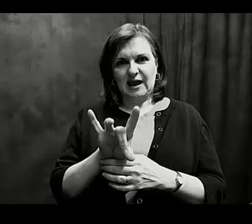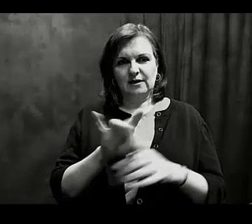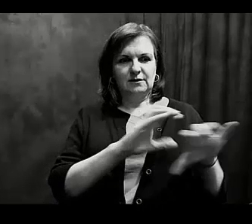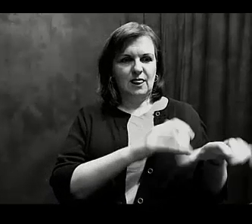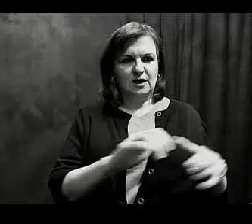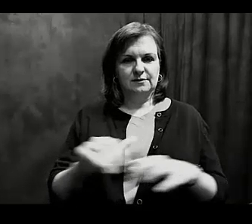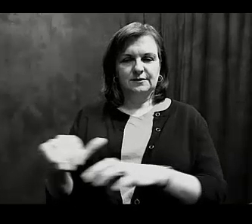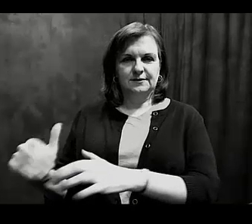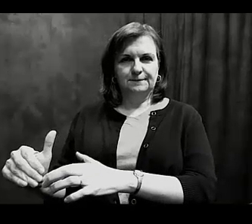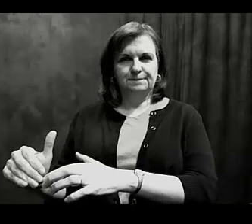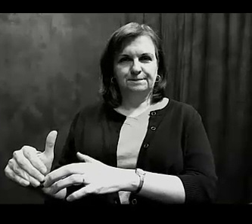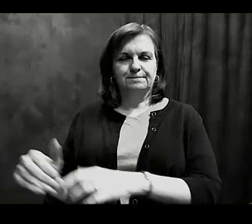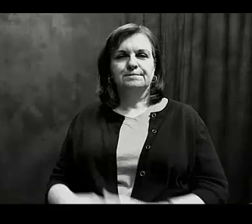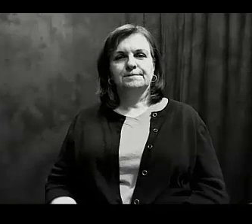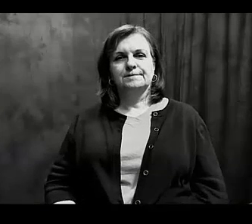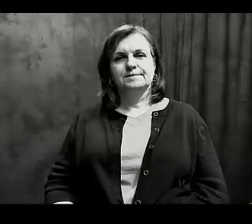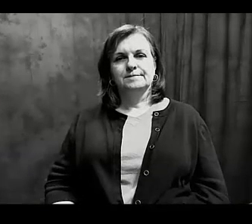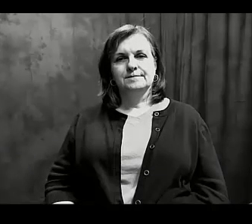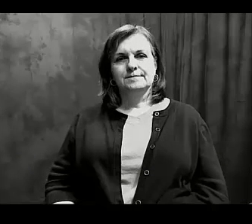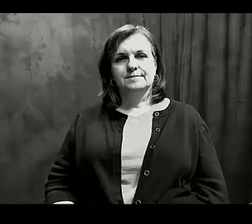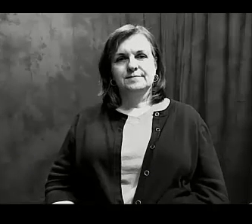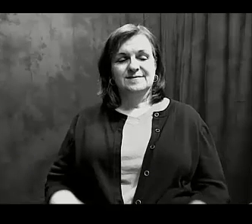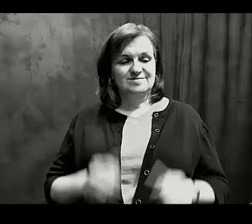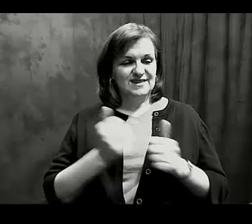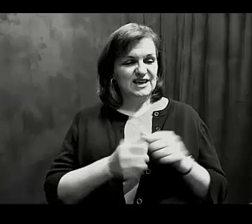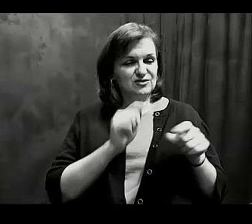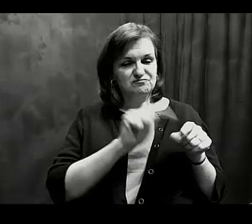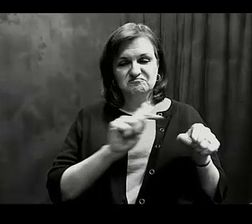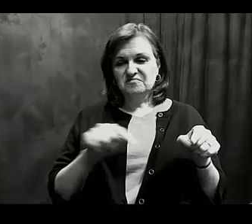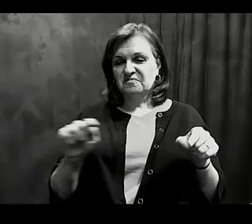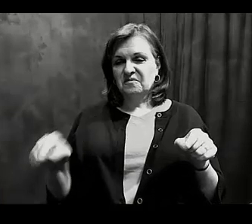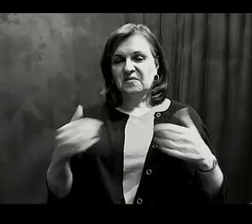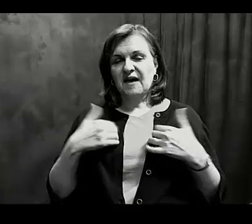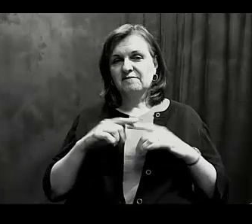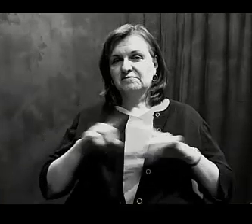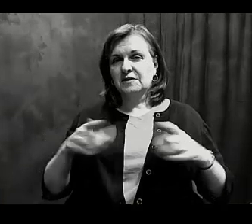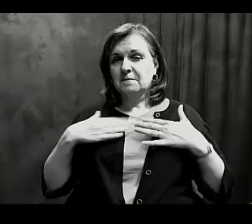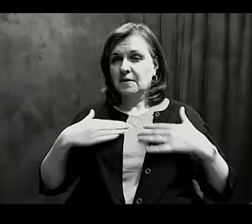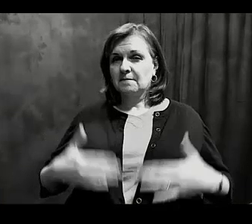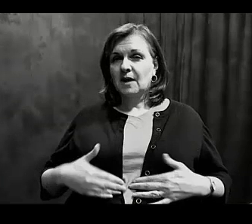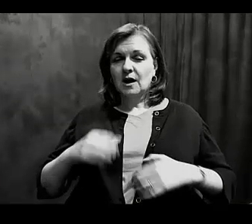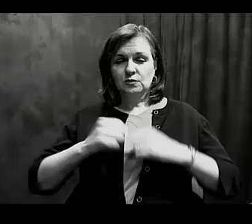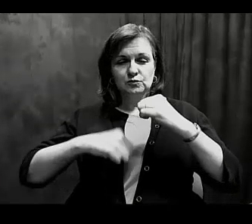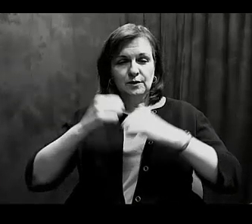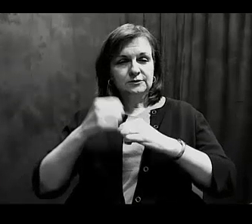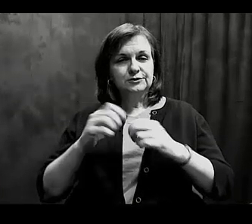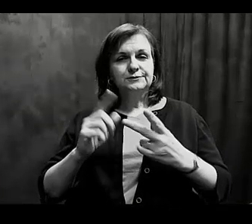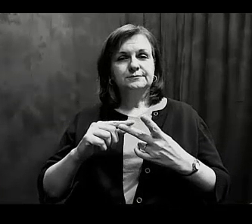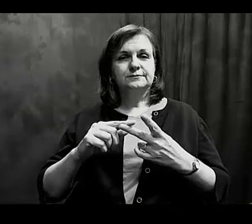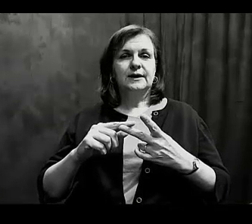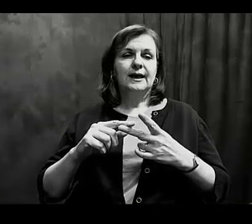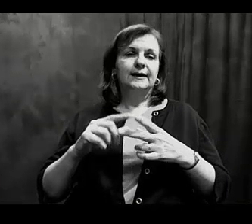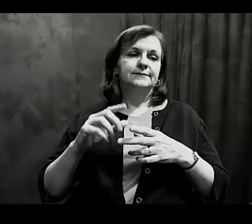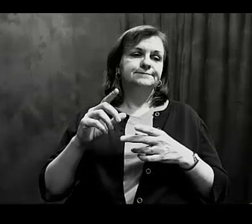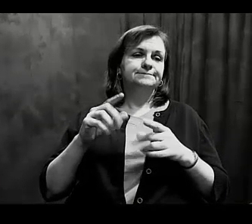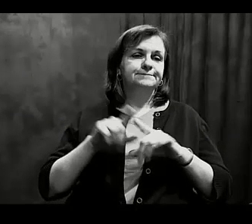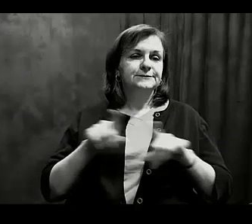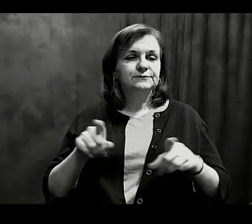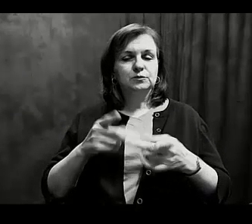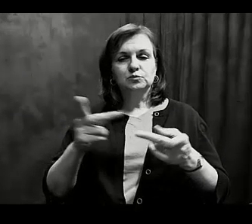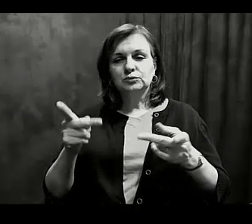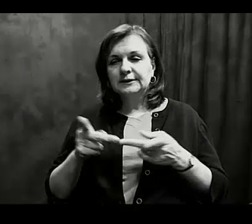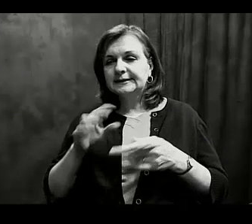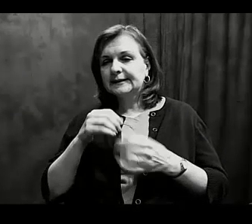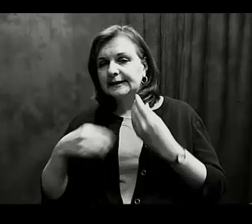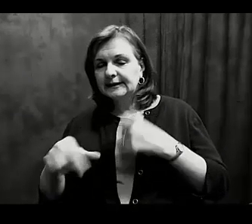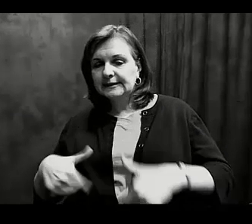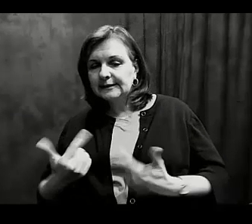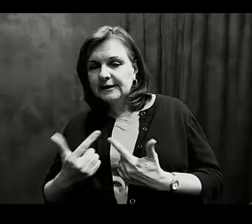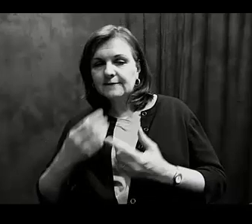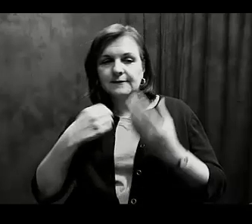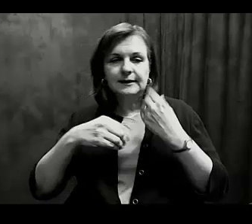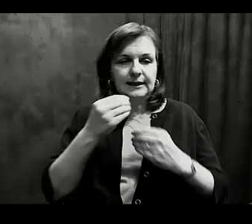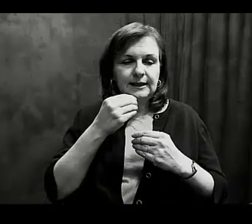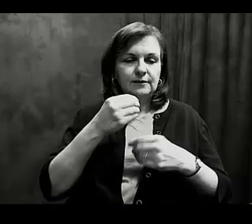we see huge differences in body structure and design we see differences in habitat eating reproduction